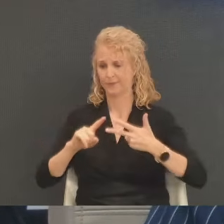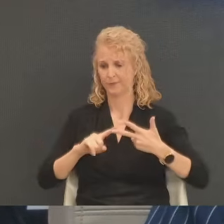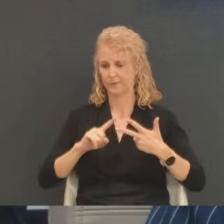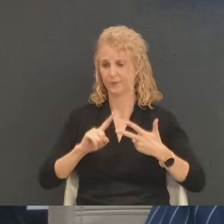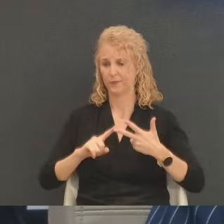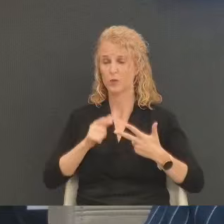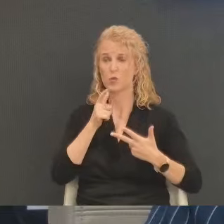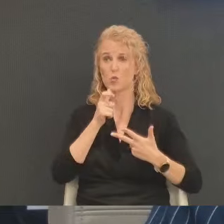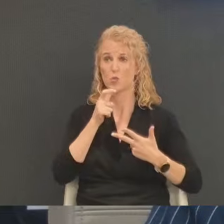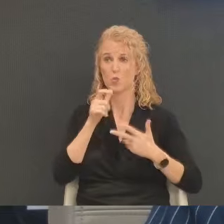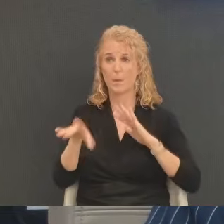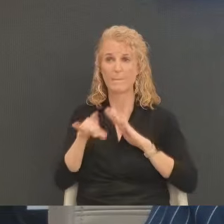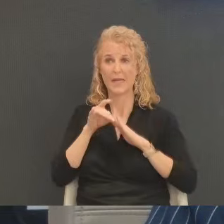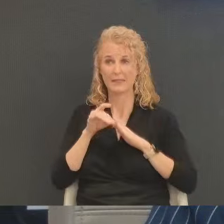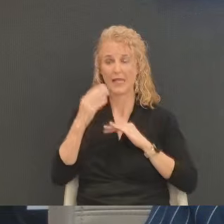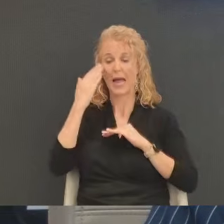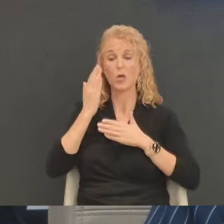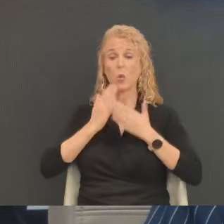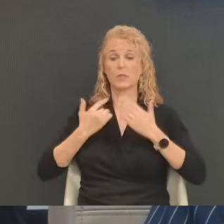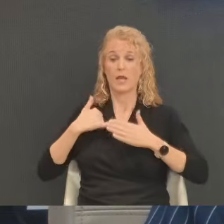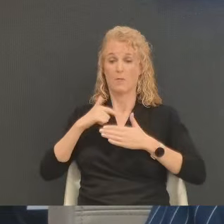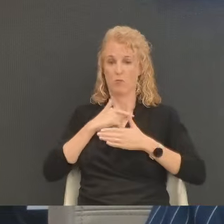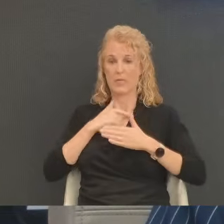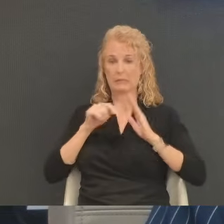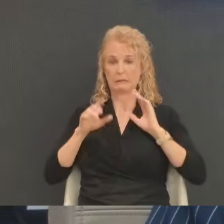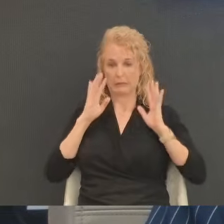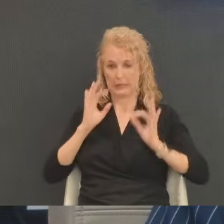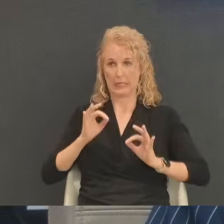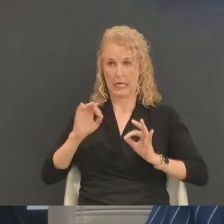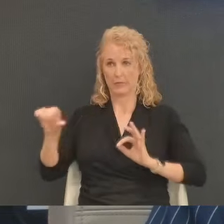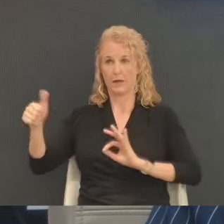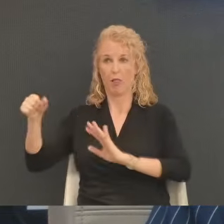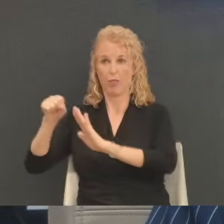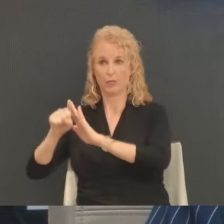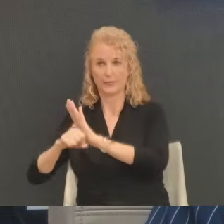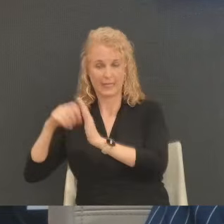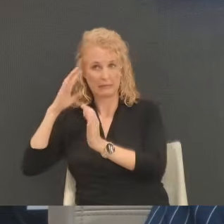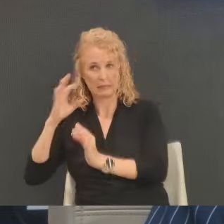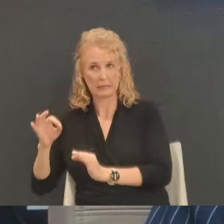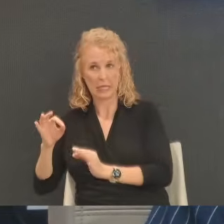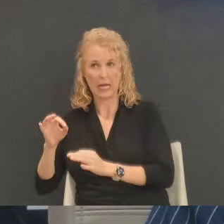the appointments? I know we make some, there's others from the state, but what's the ratio in